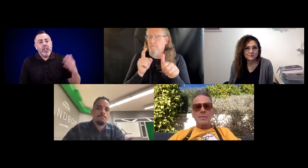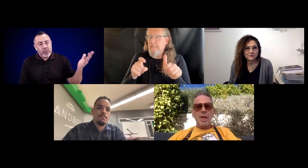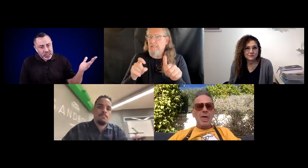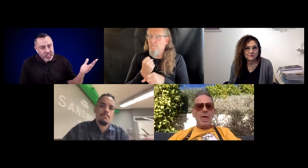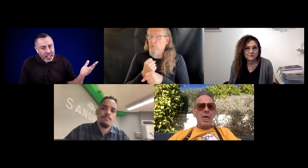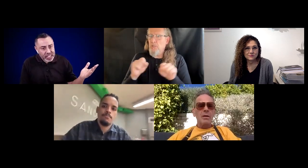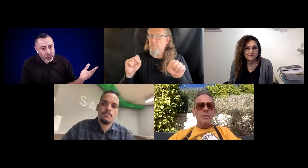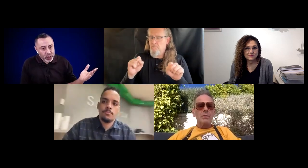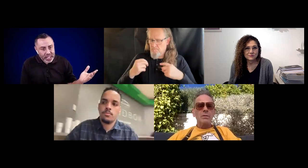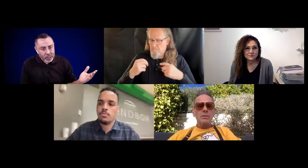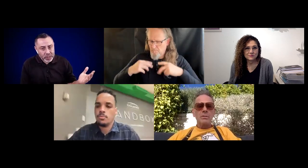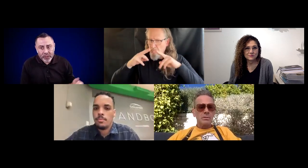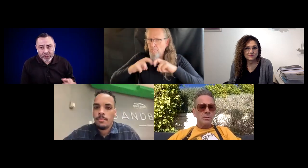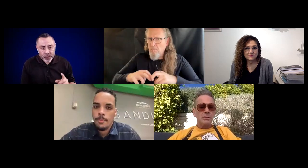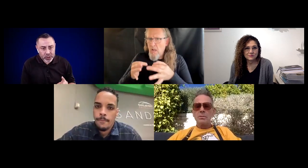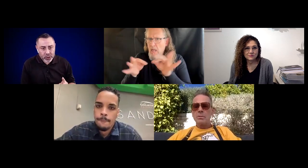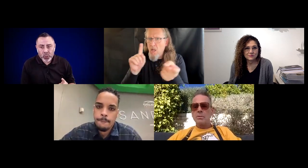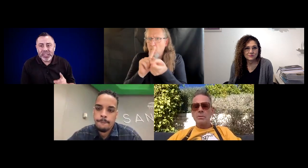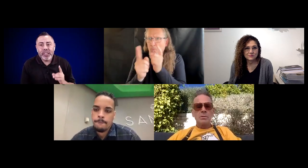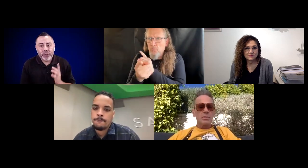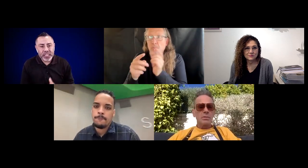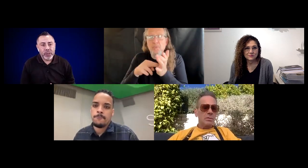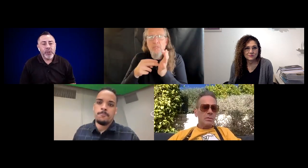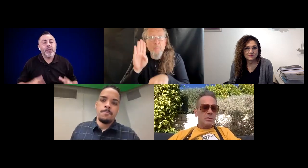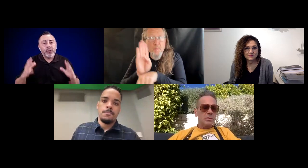This slide is a recap. First, we need freedom, freedom to dig deep for a translation.